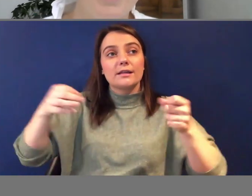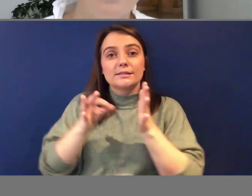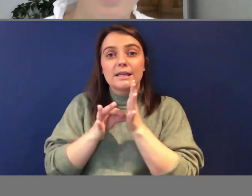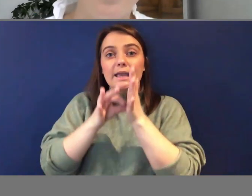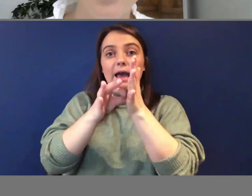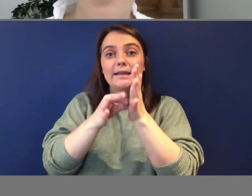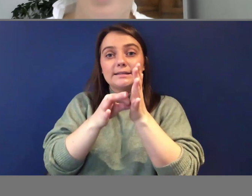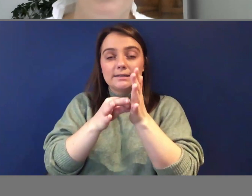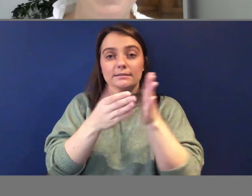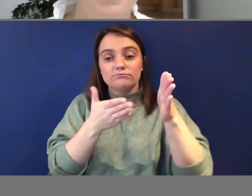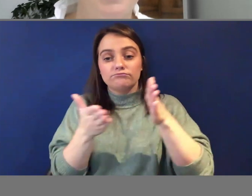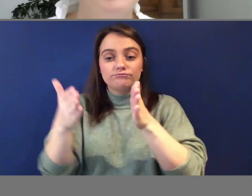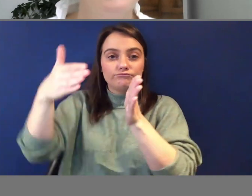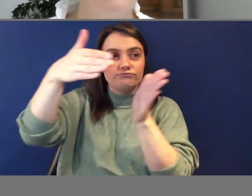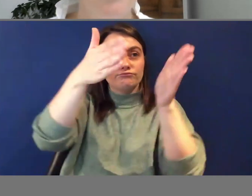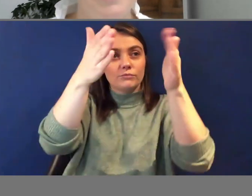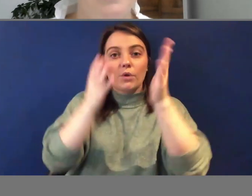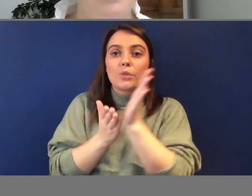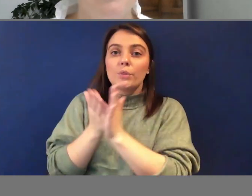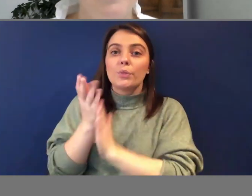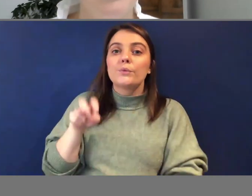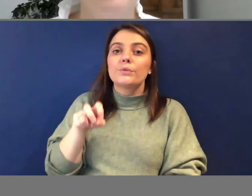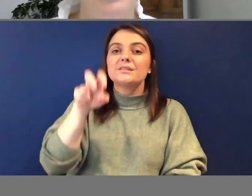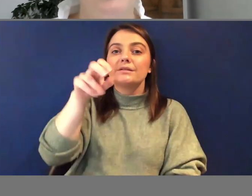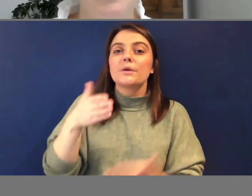the journey up the stairs and this is in a public stairs you may not have encountered